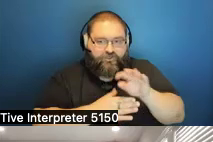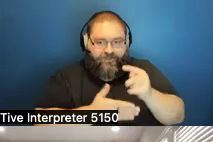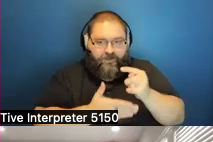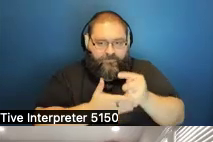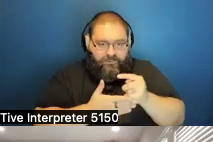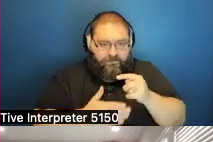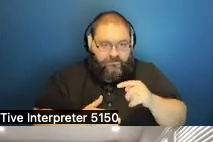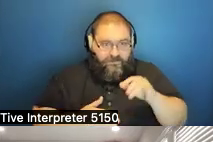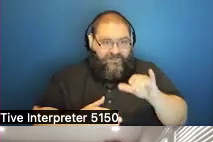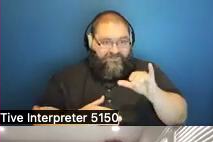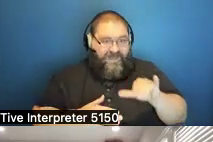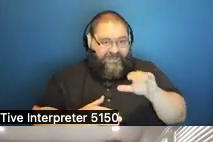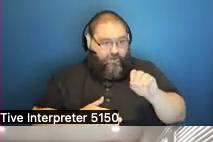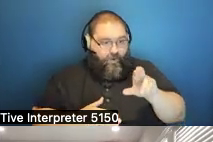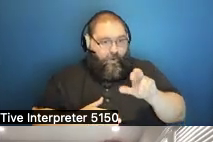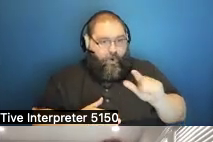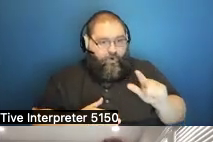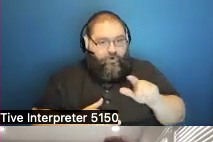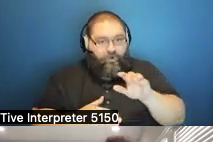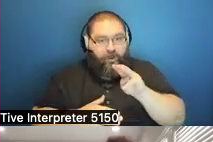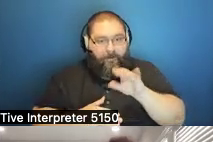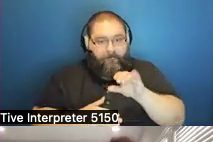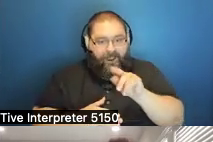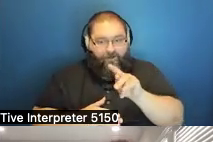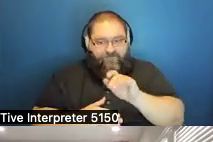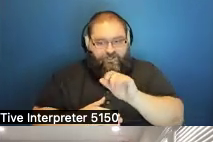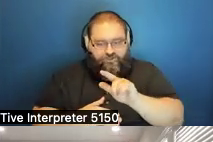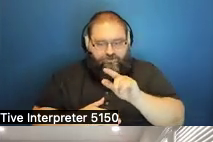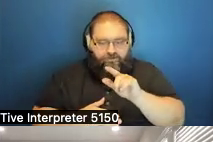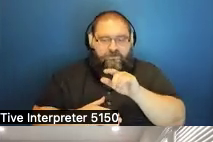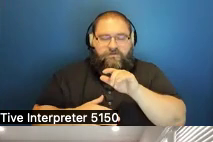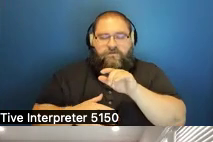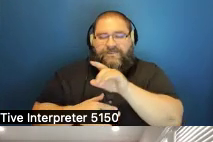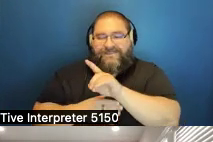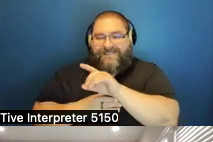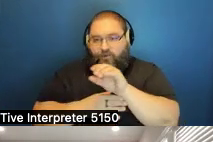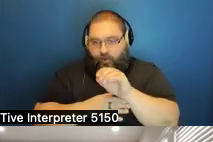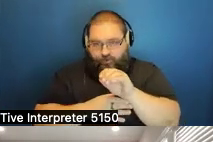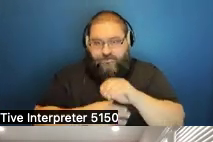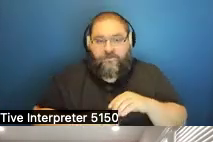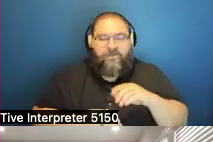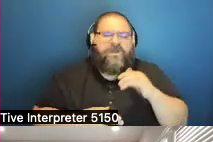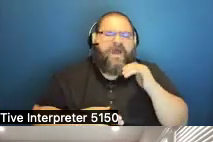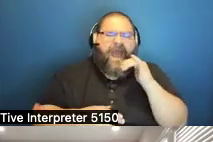au facial myofunctional disorders. 19:40:12 that interfere with basic